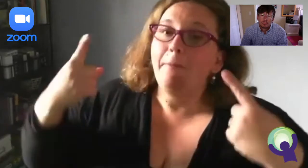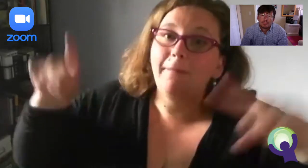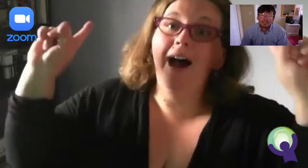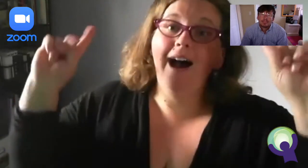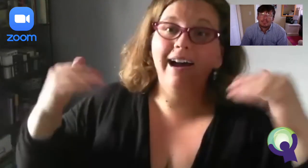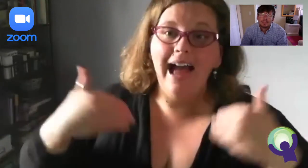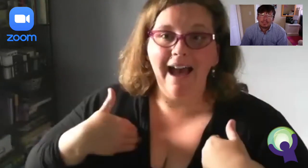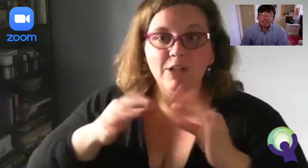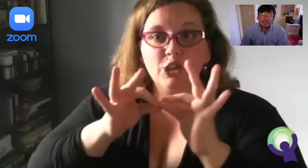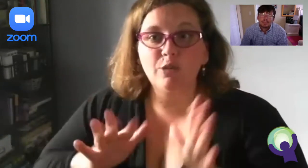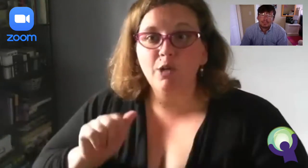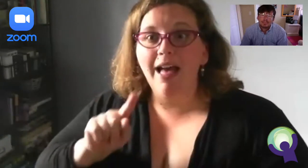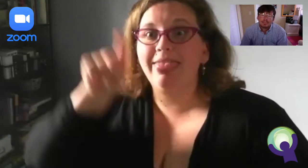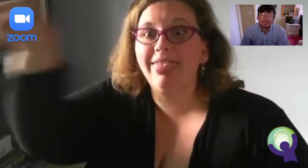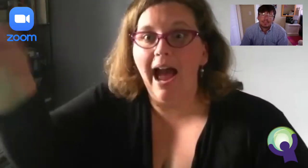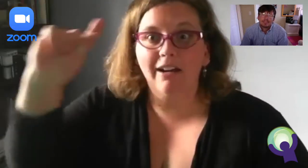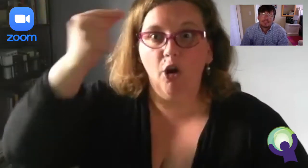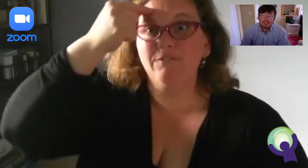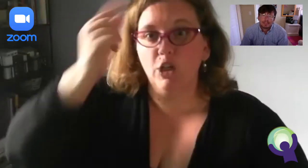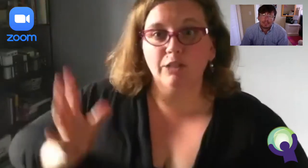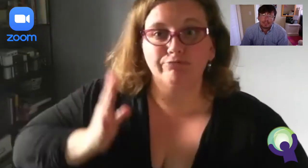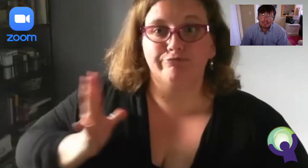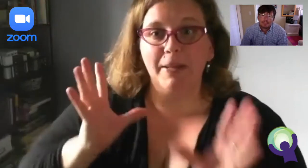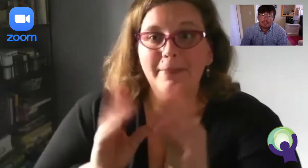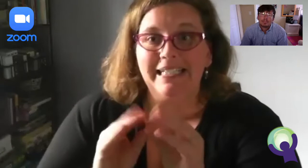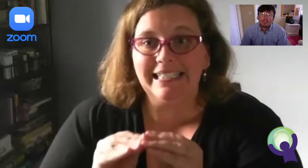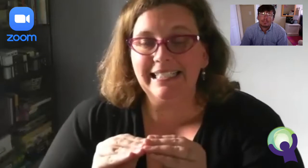our website or we'll have interpreters at a